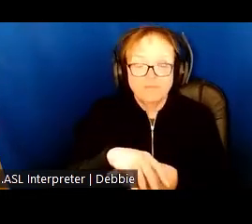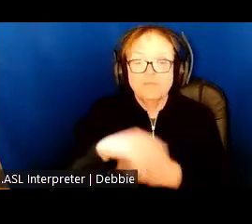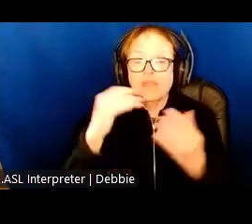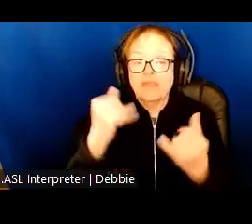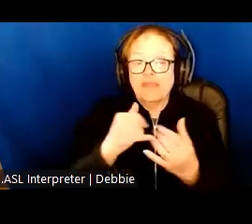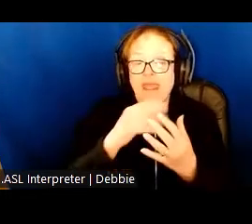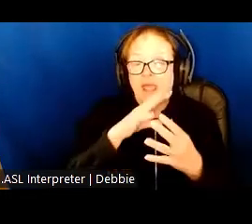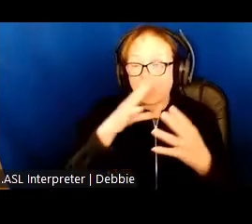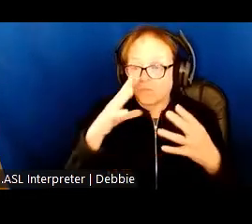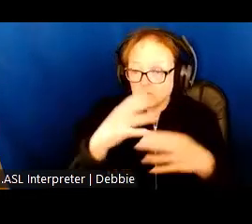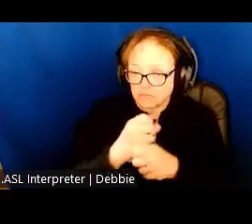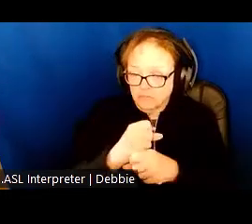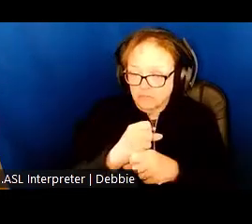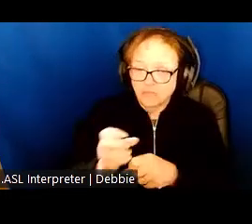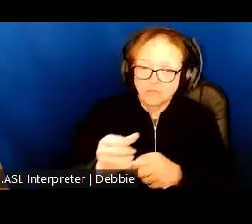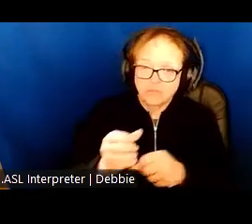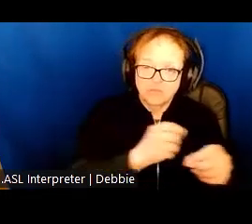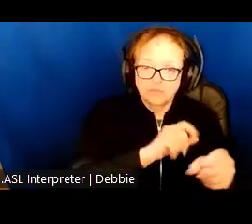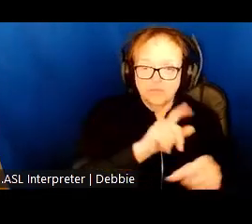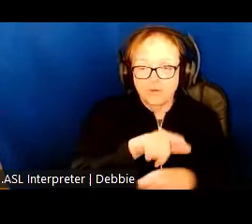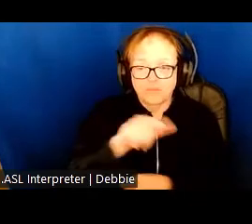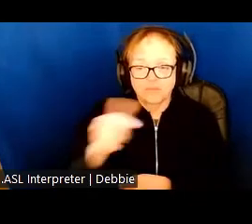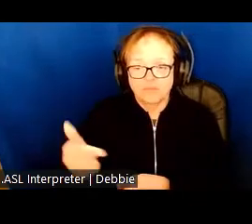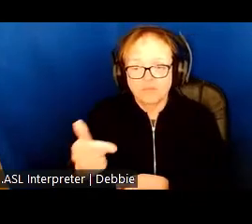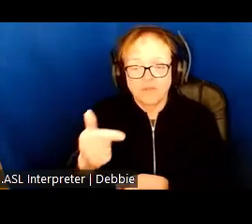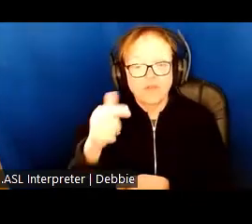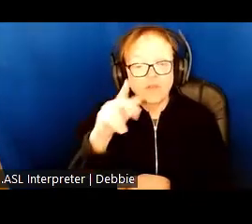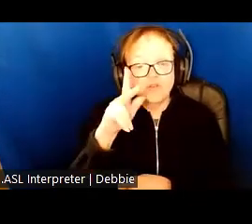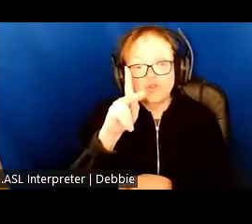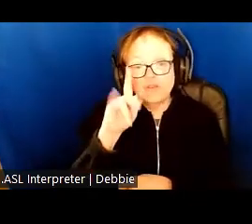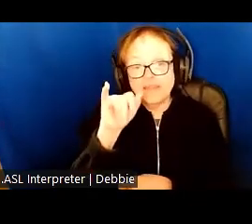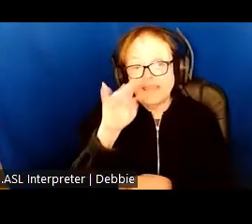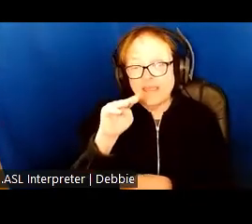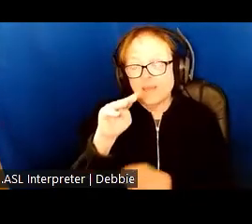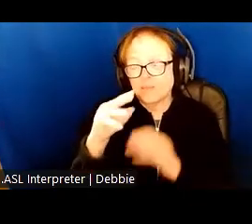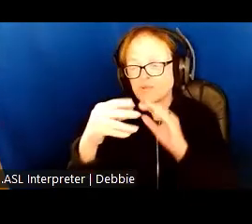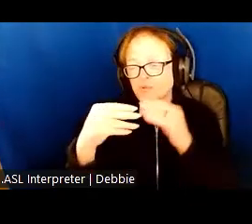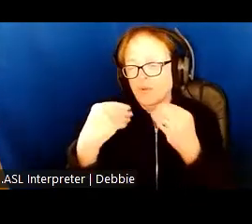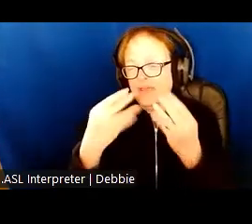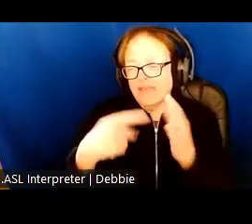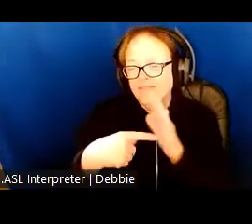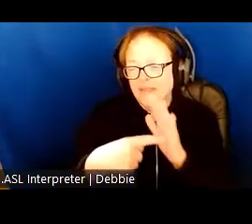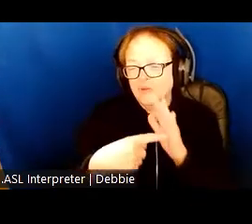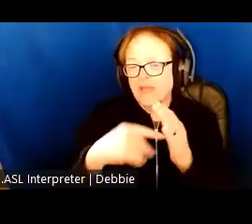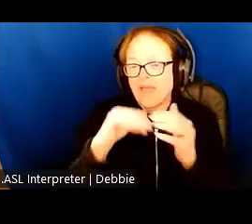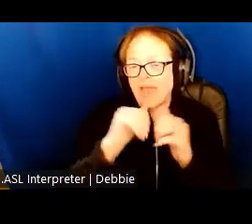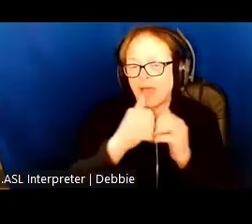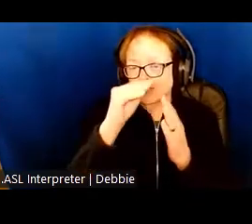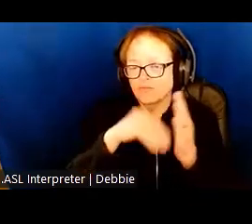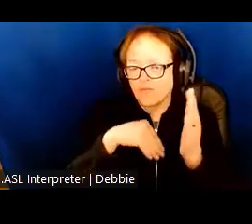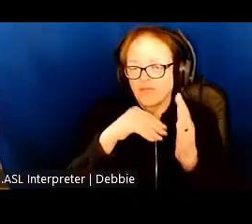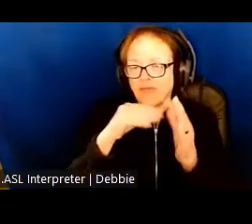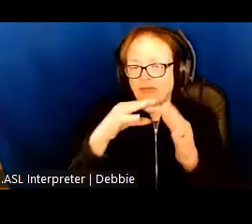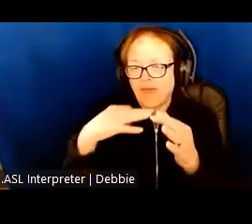here and my colleague Kim will give you a demonstration of how to fill out an online application.